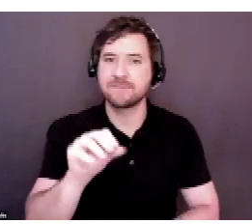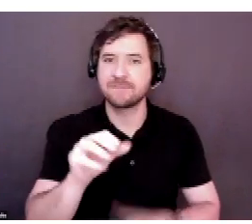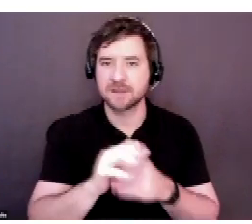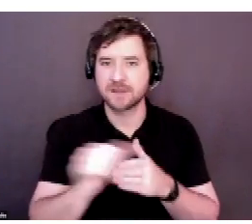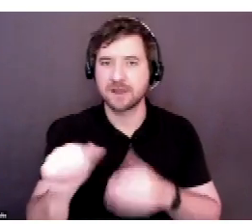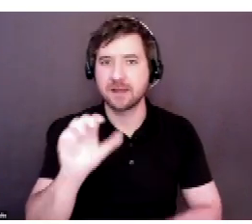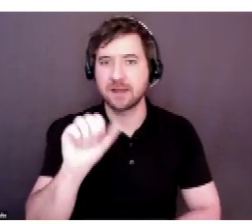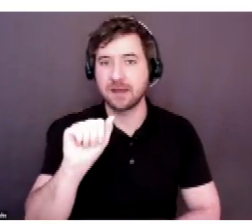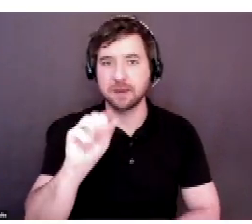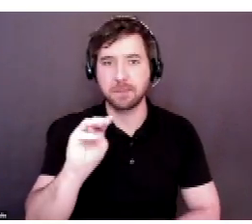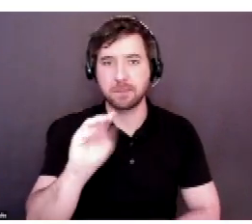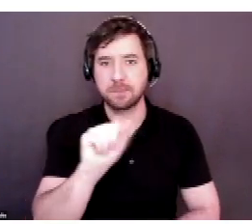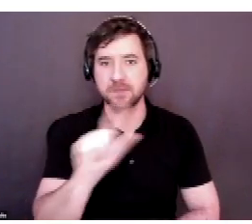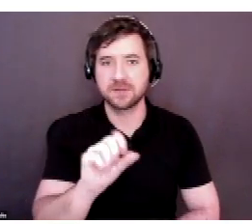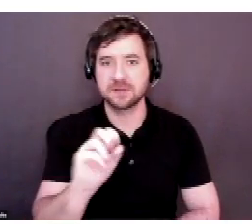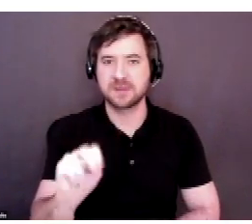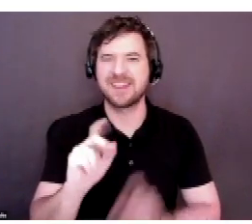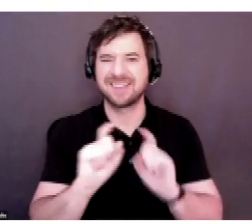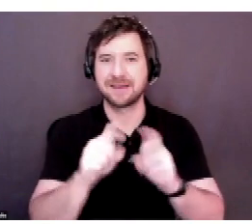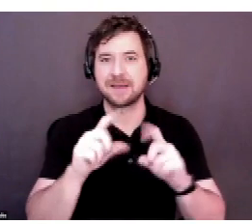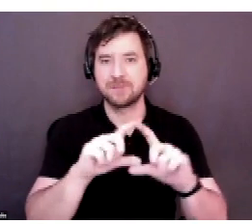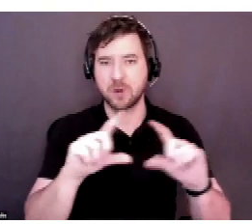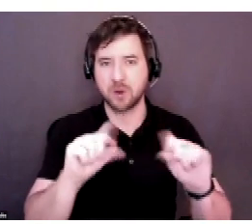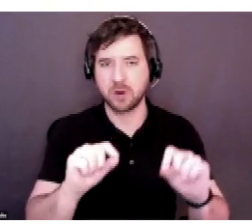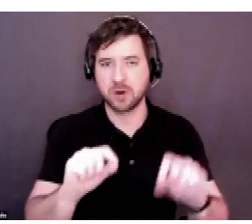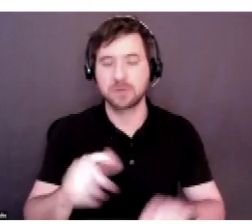And then this other study we're doing,